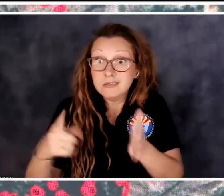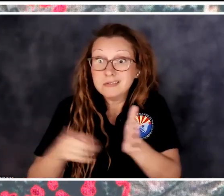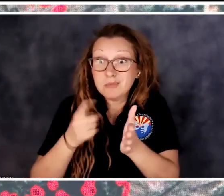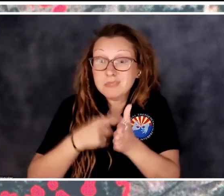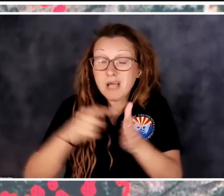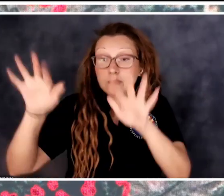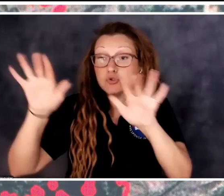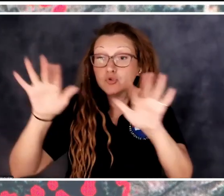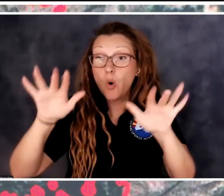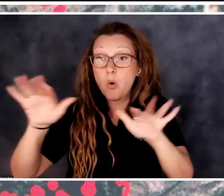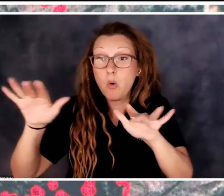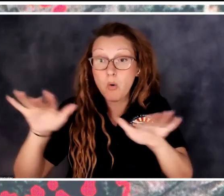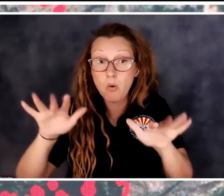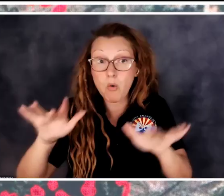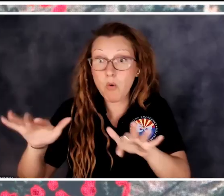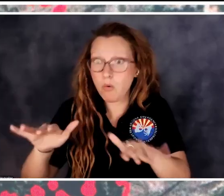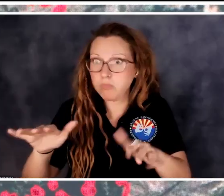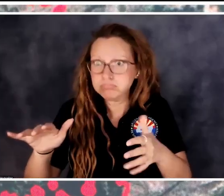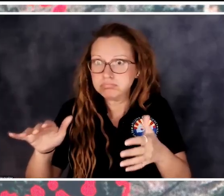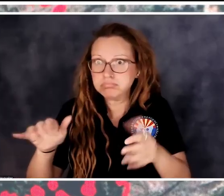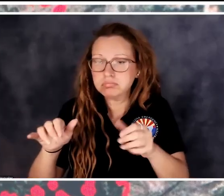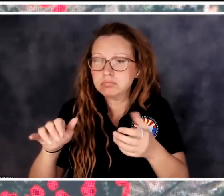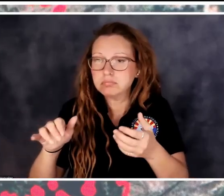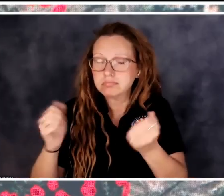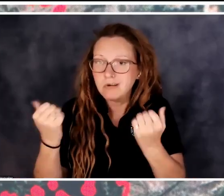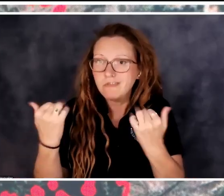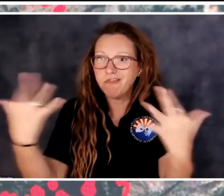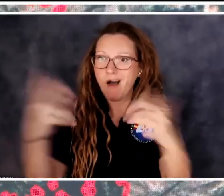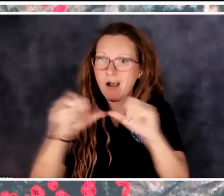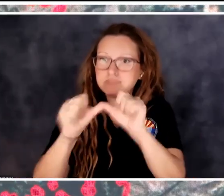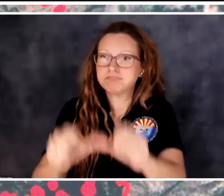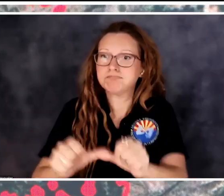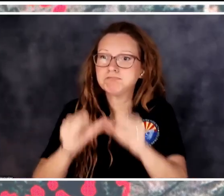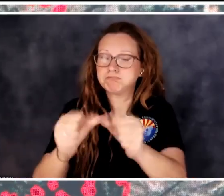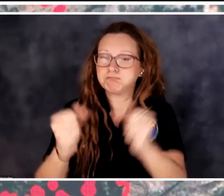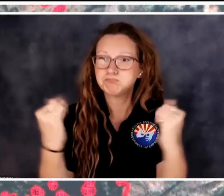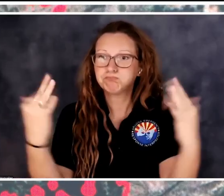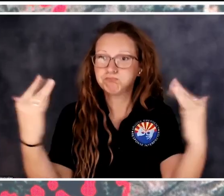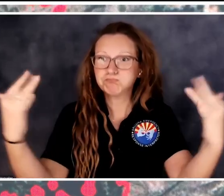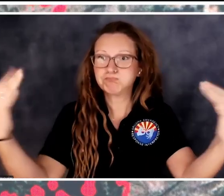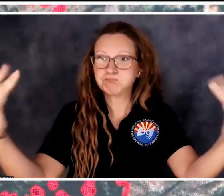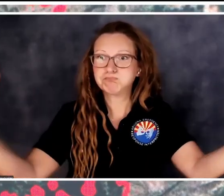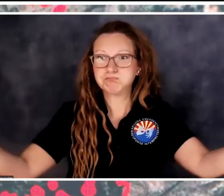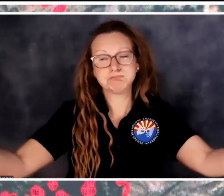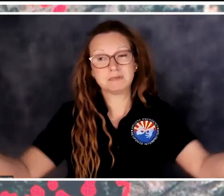Even cases where snow fell on the fire and continued to see fire running